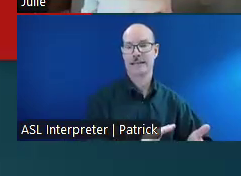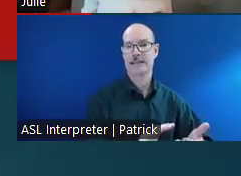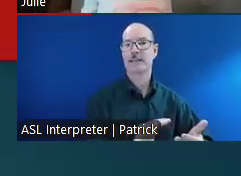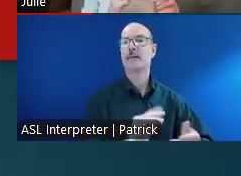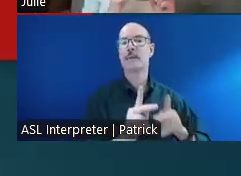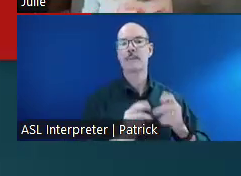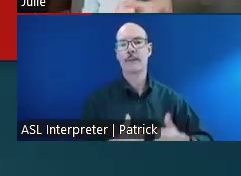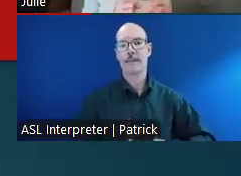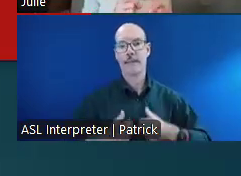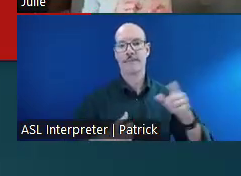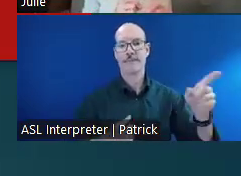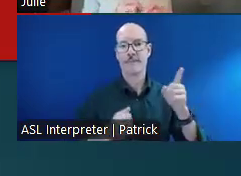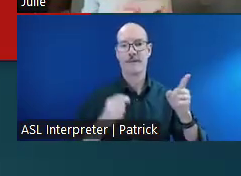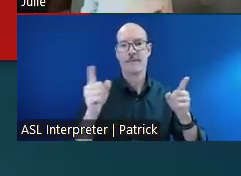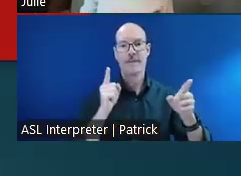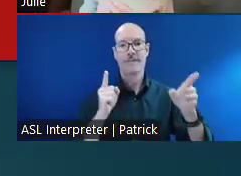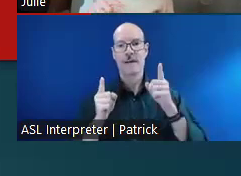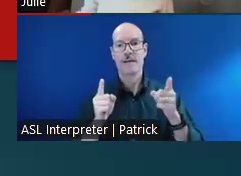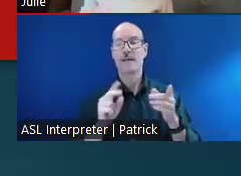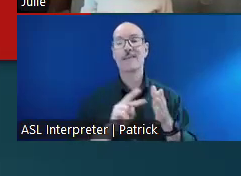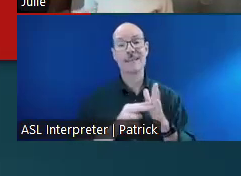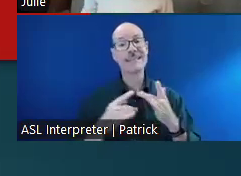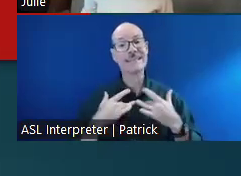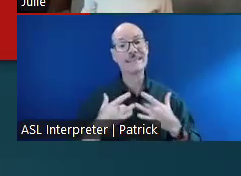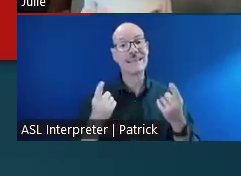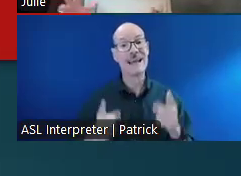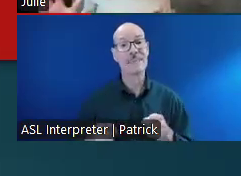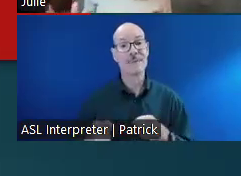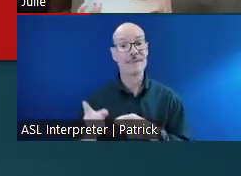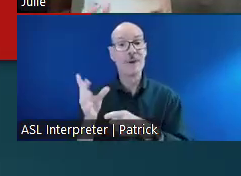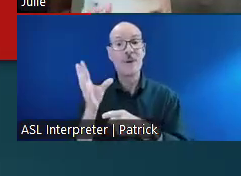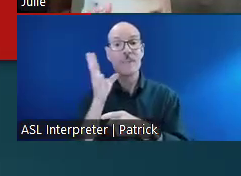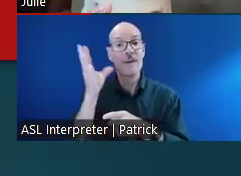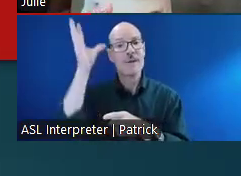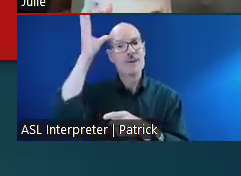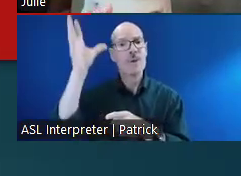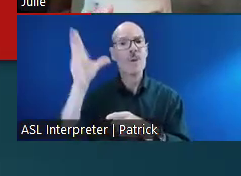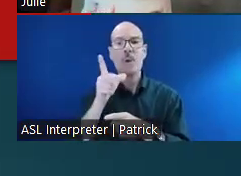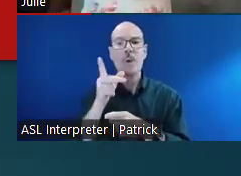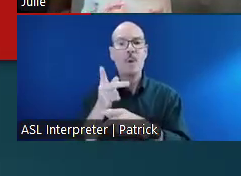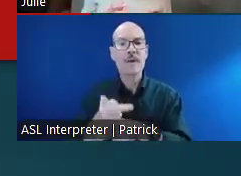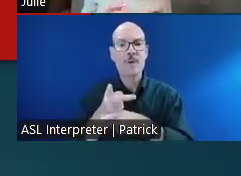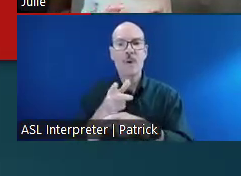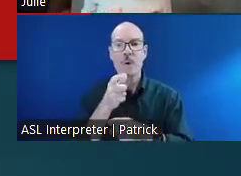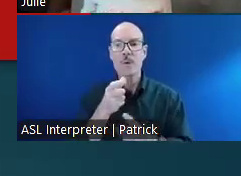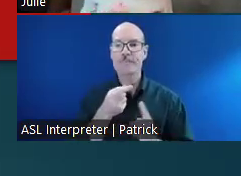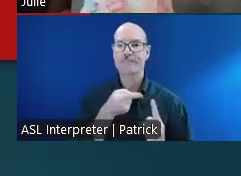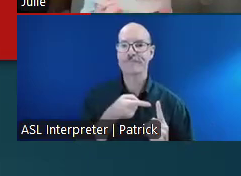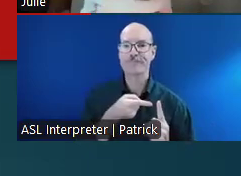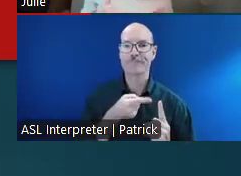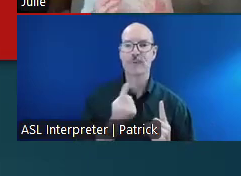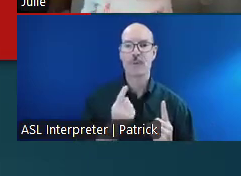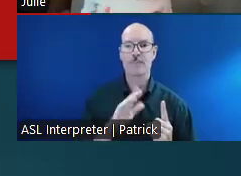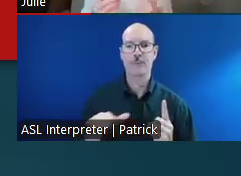So often you see that primary caregiver with few, if any, family resources nearby.